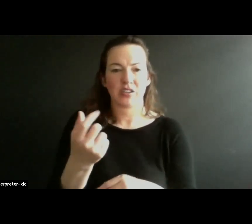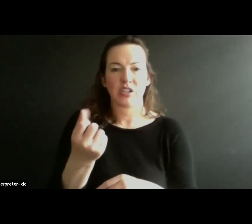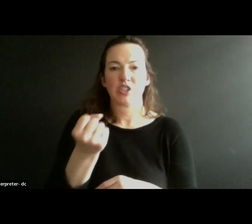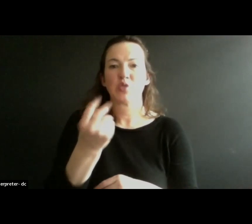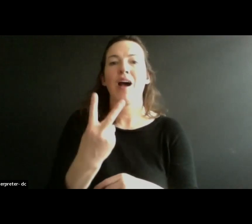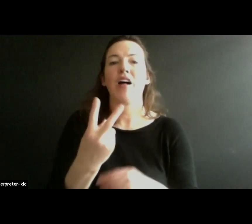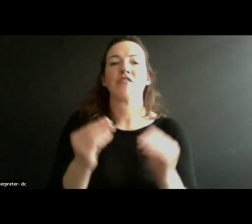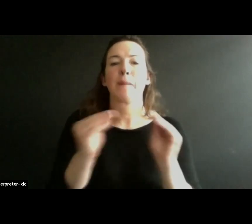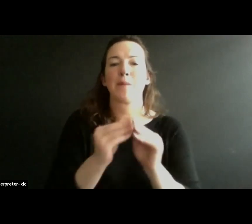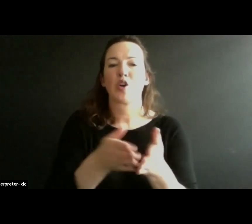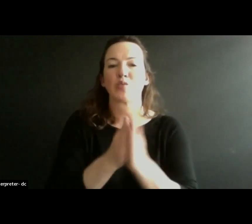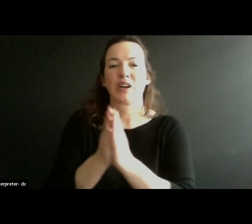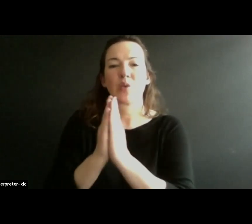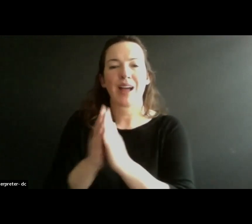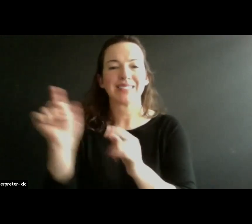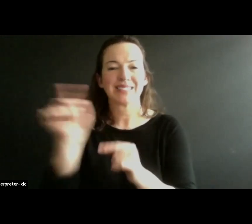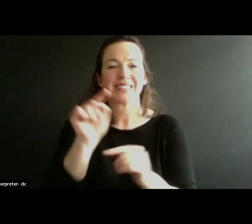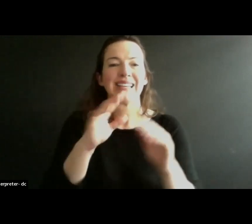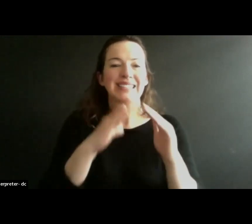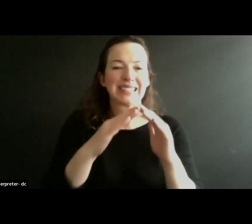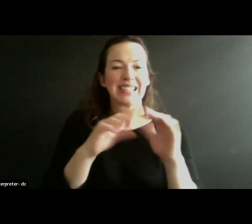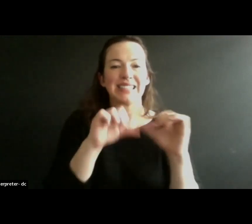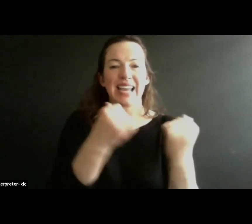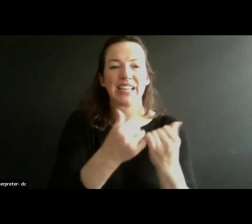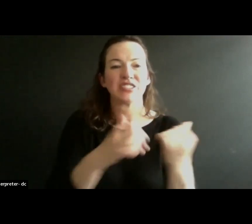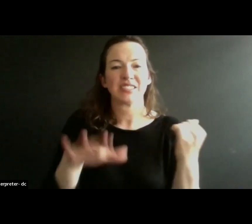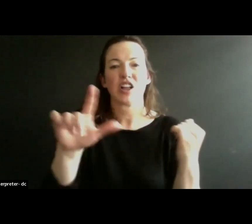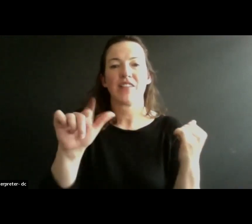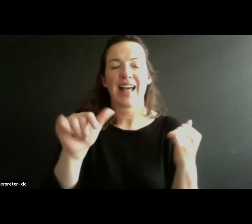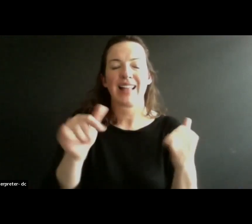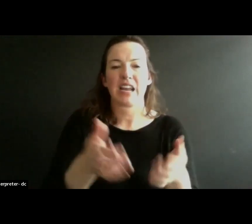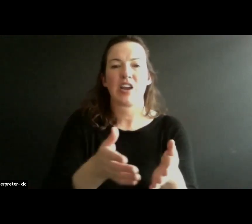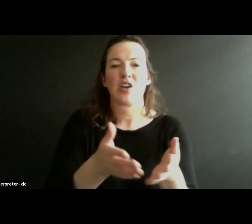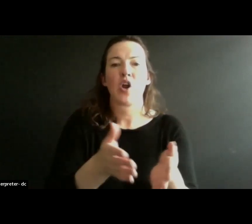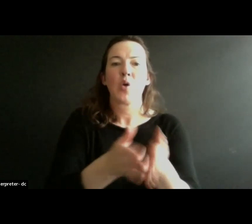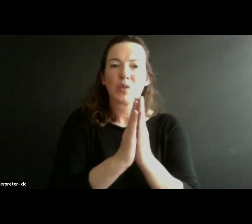from other cities. And agencies in La County and beyond to host those, and so are standing